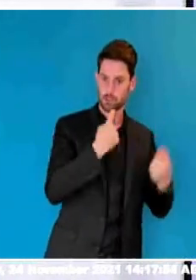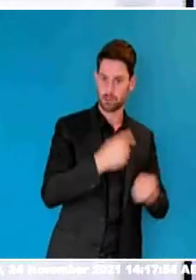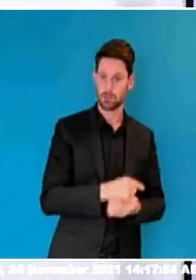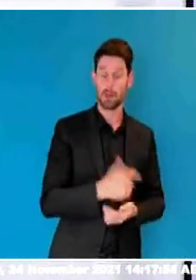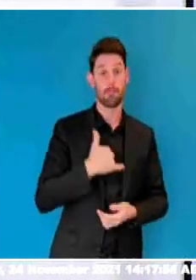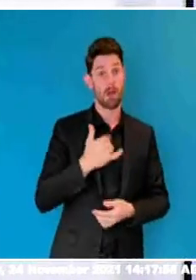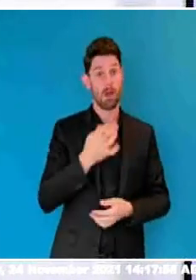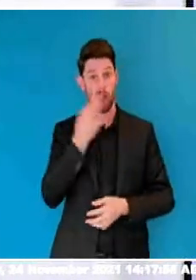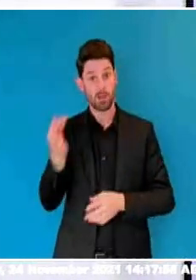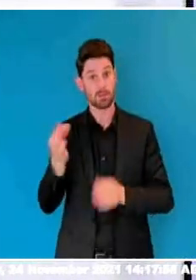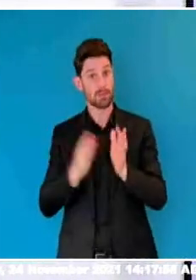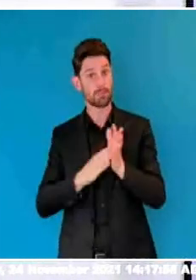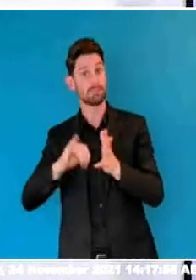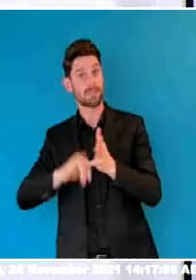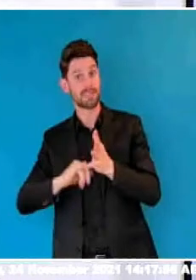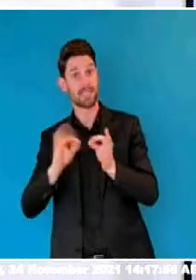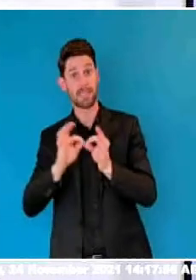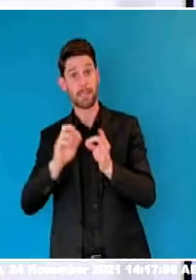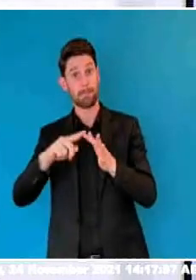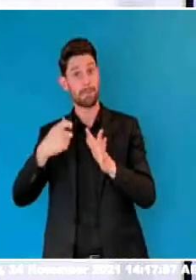research done as part of the Collaboration Project.